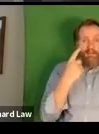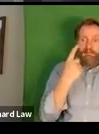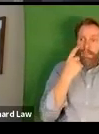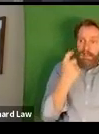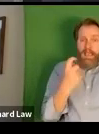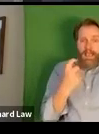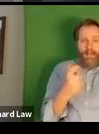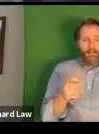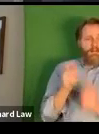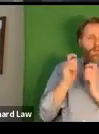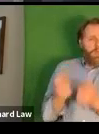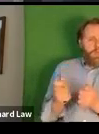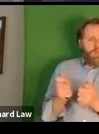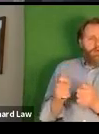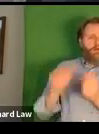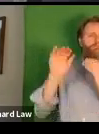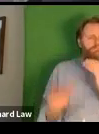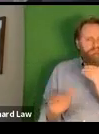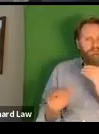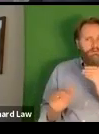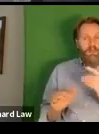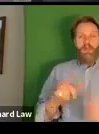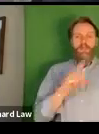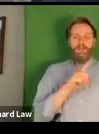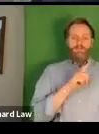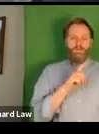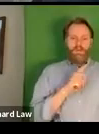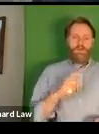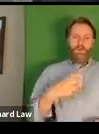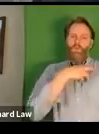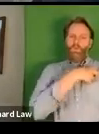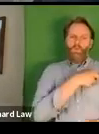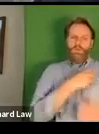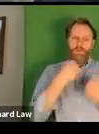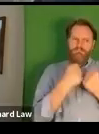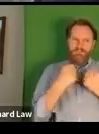therefore the key to what the Union now does I mean I mentioned earlier that we